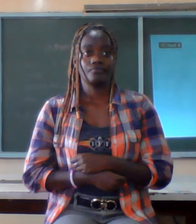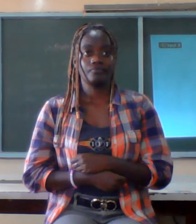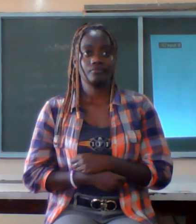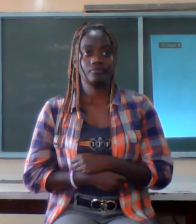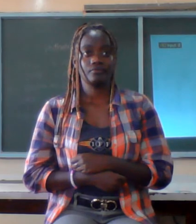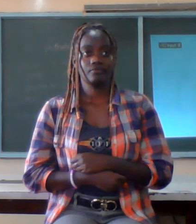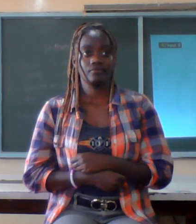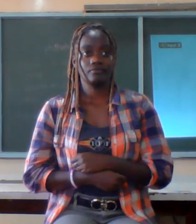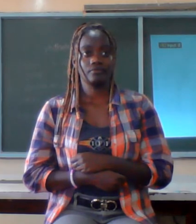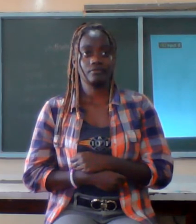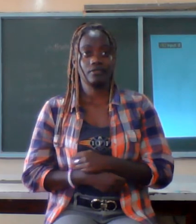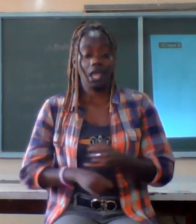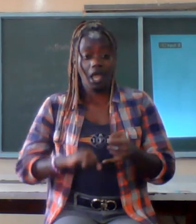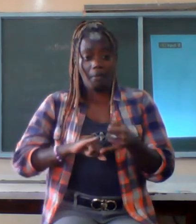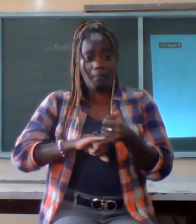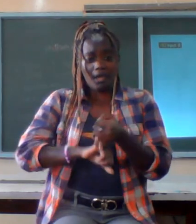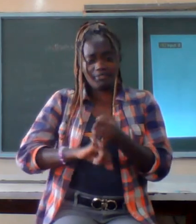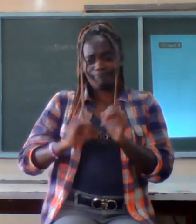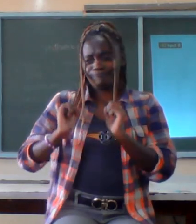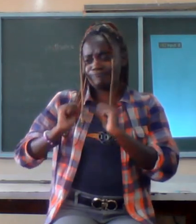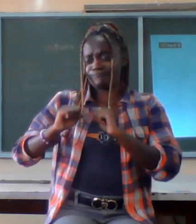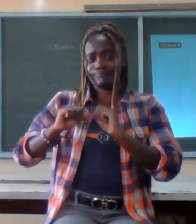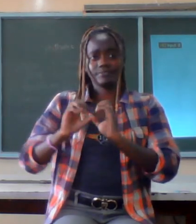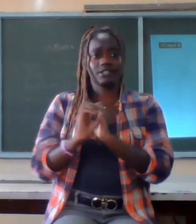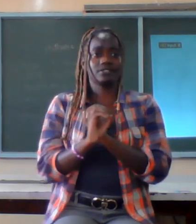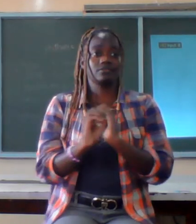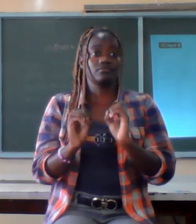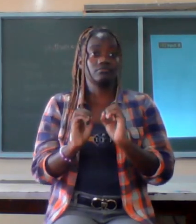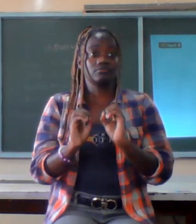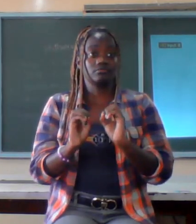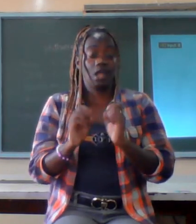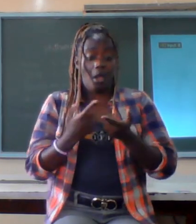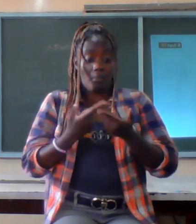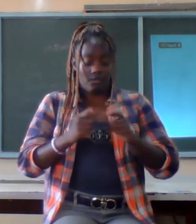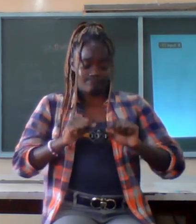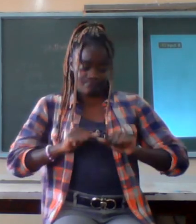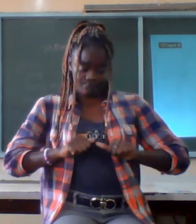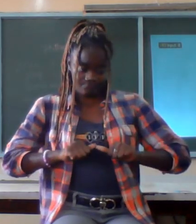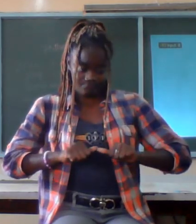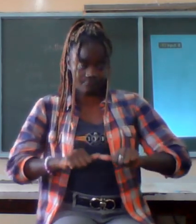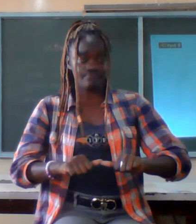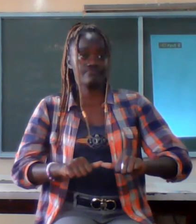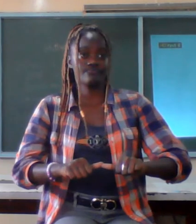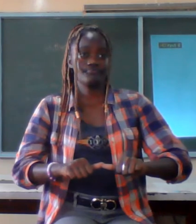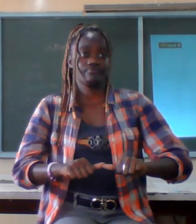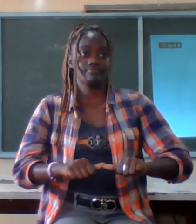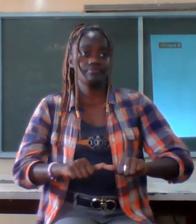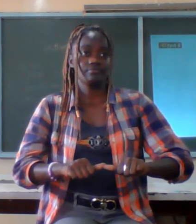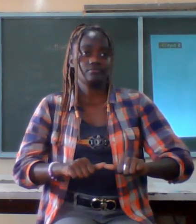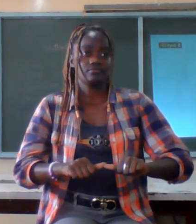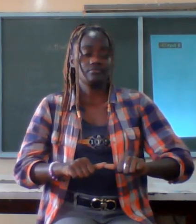is not a contract it is permanent